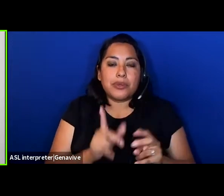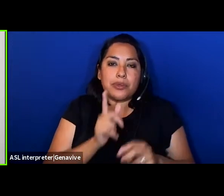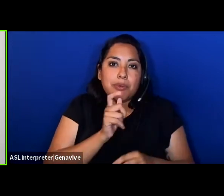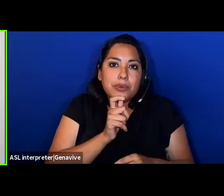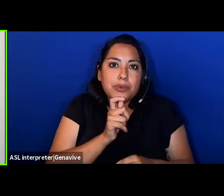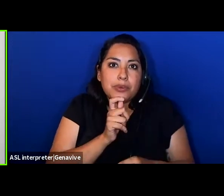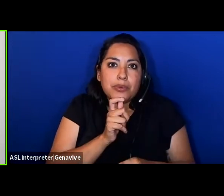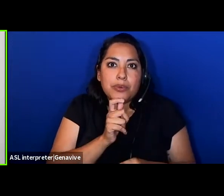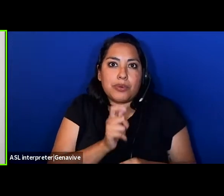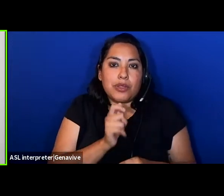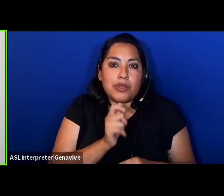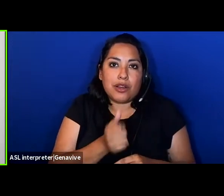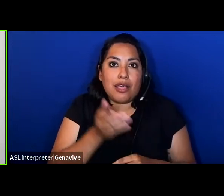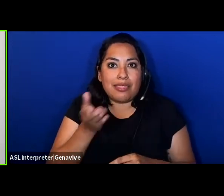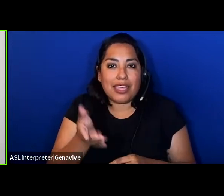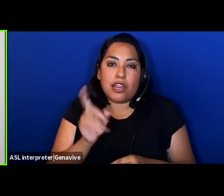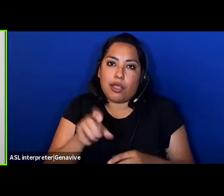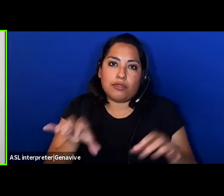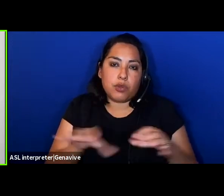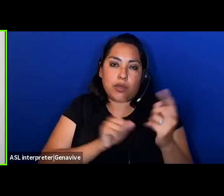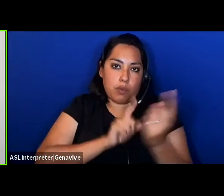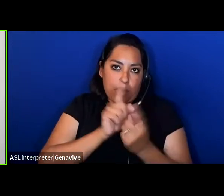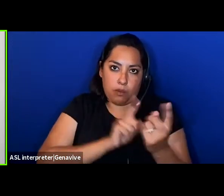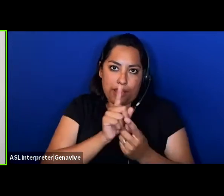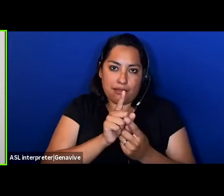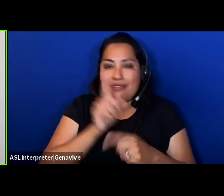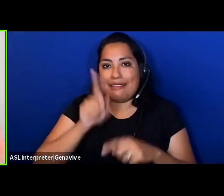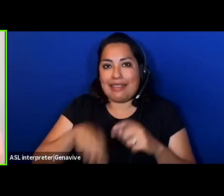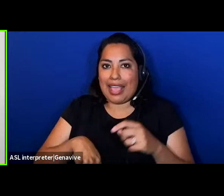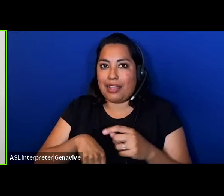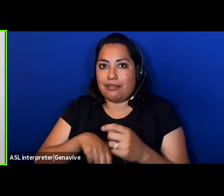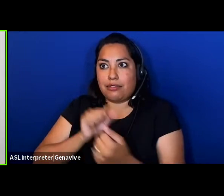of have to do it one on one. You can't do it in a group setting because you need to create that safe